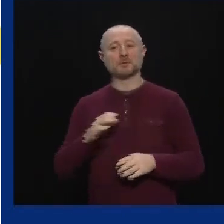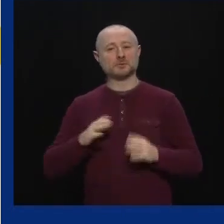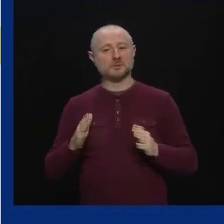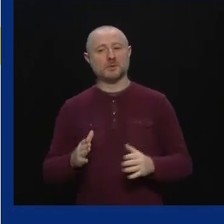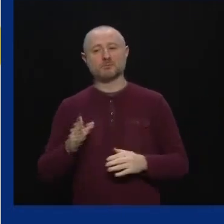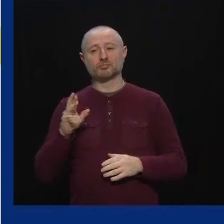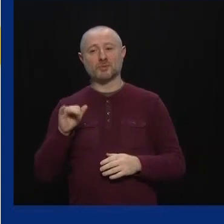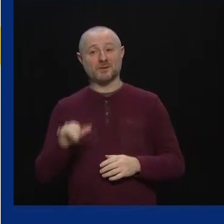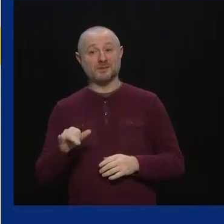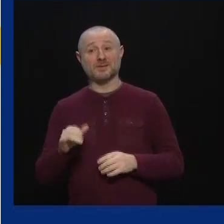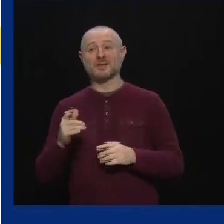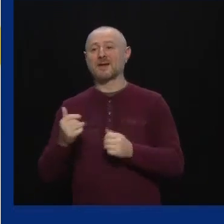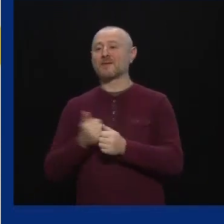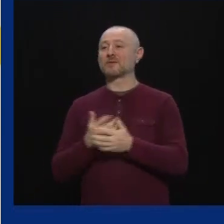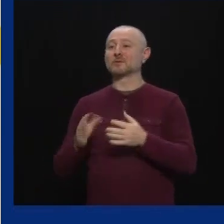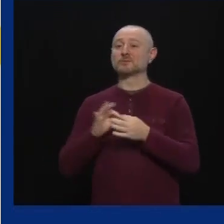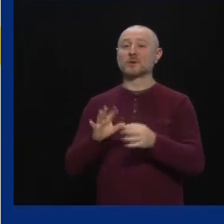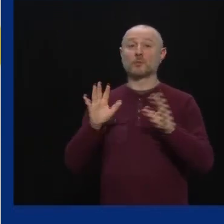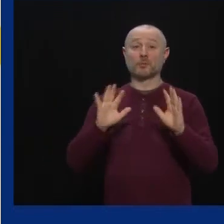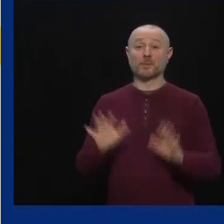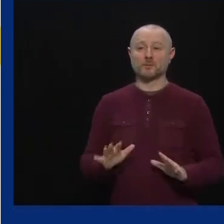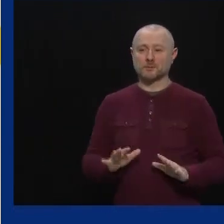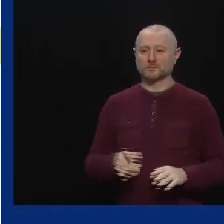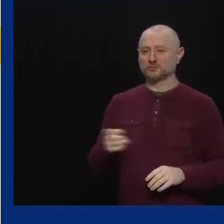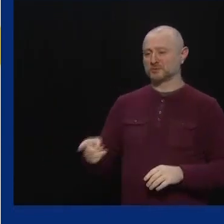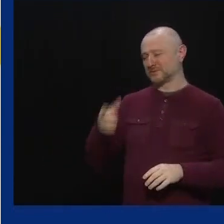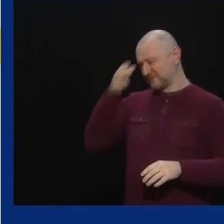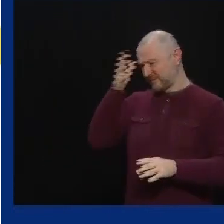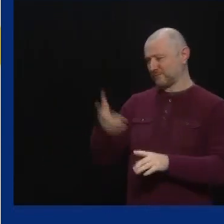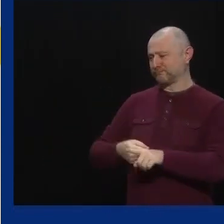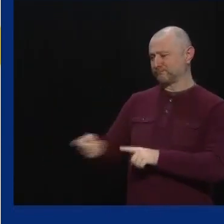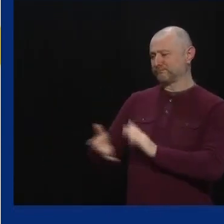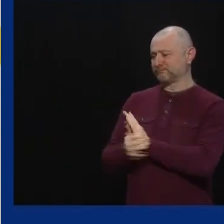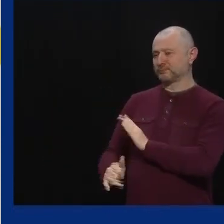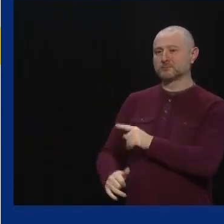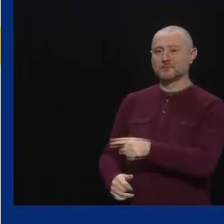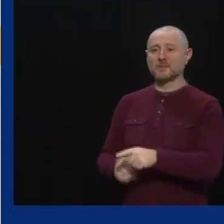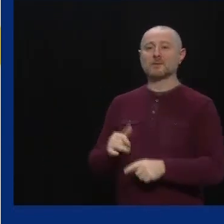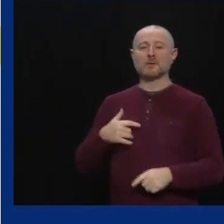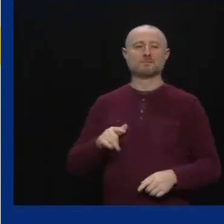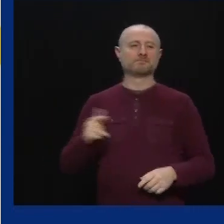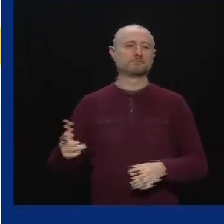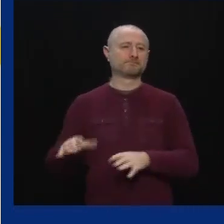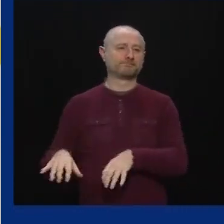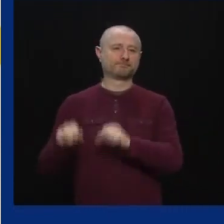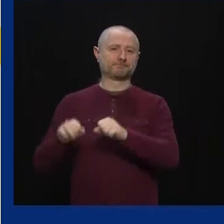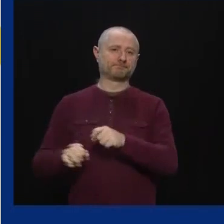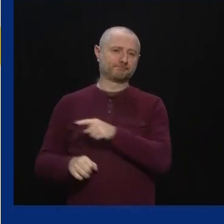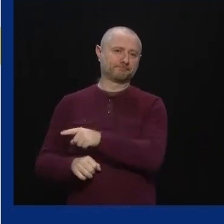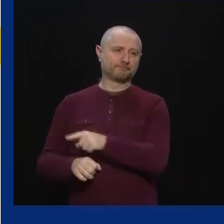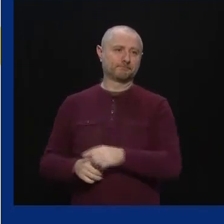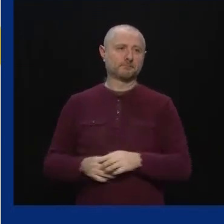TO THE NATIONAL WEATHER SERVICE IN ADDITION TO MANAGING THE COVID RESPONSE FOR THE CITY OF NEWARK. AND THAT IS OUR COMMISSIONER JACKIE BRAY.